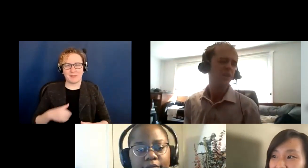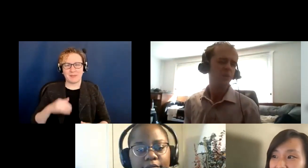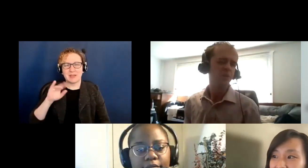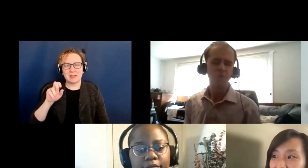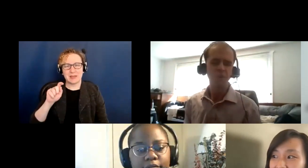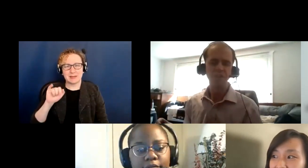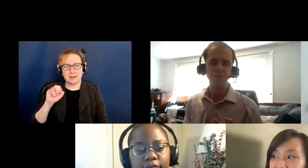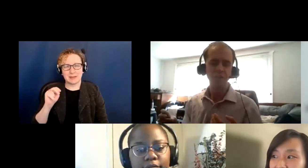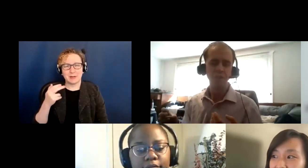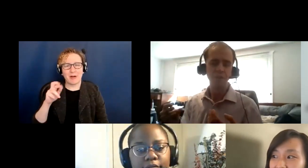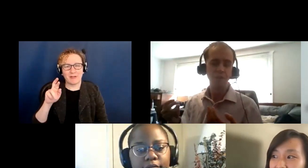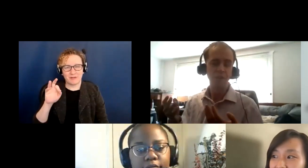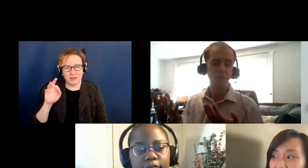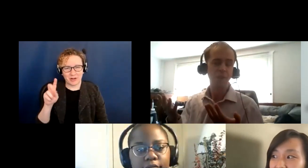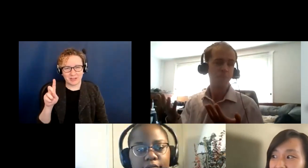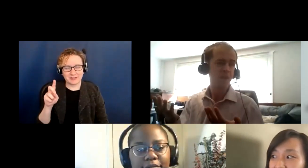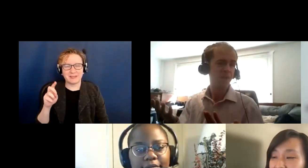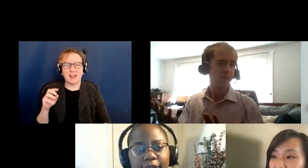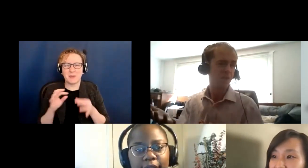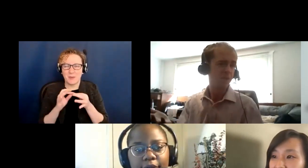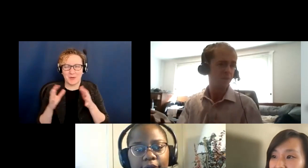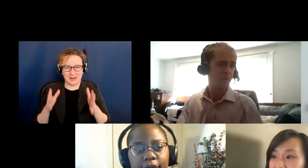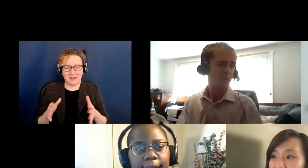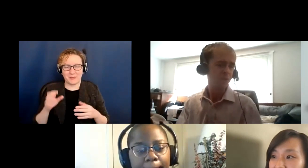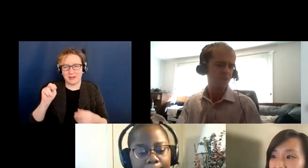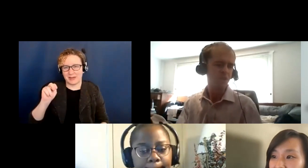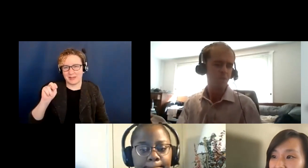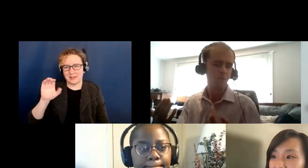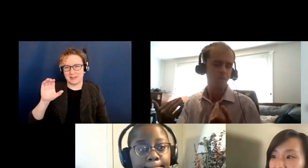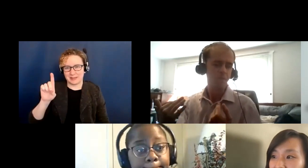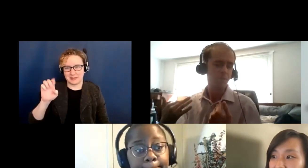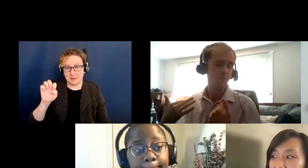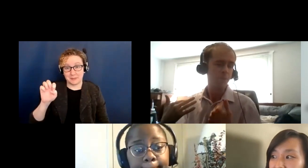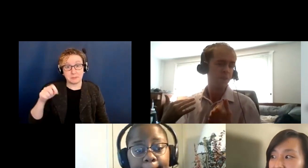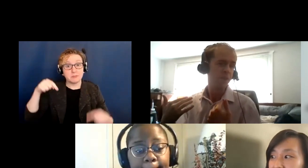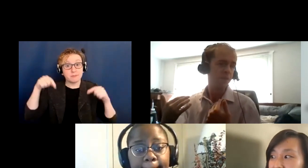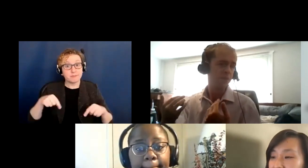The goal of this session, we have a panel here to speak to you of the representatives